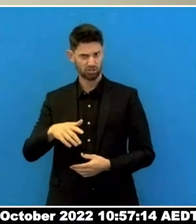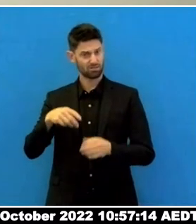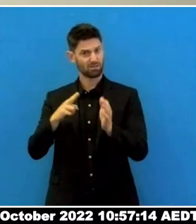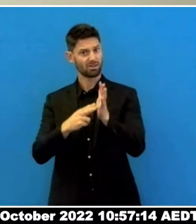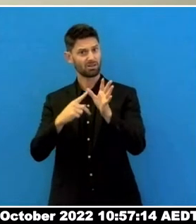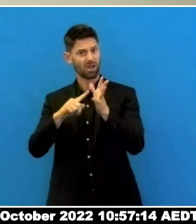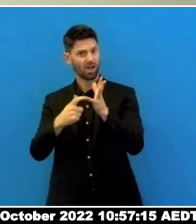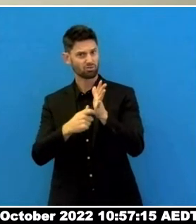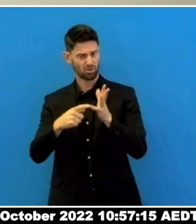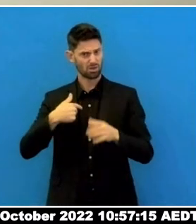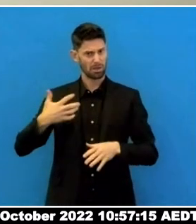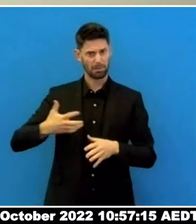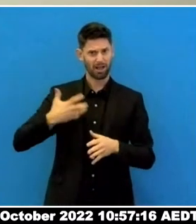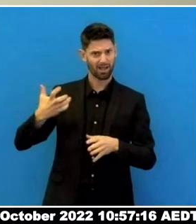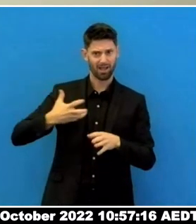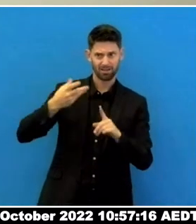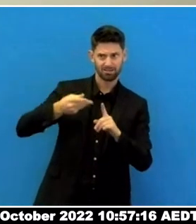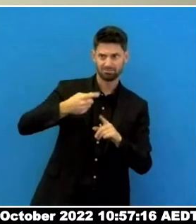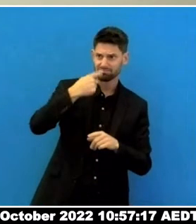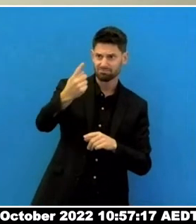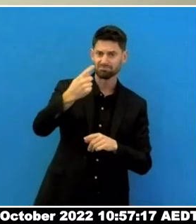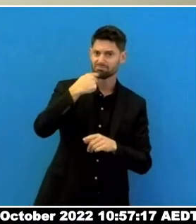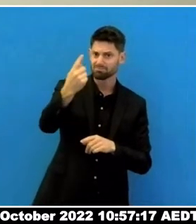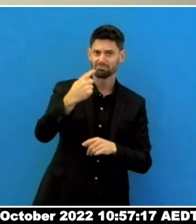I also went on hunger strikes and tried to kill myself.